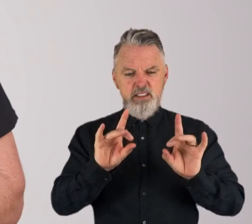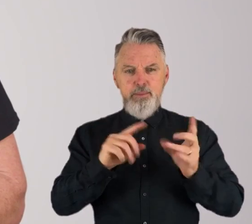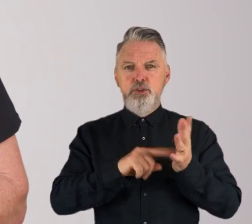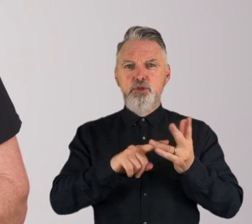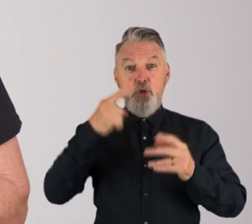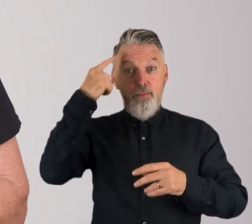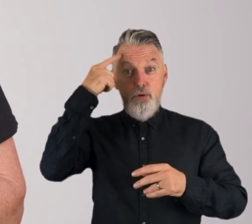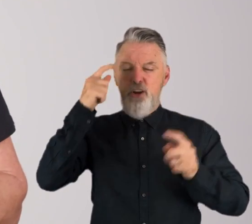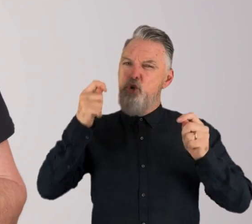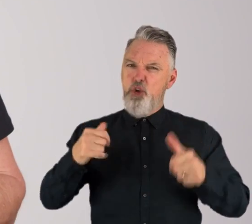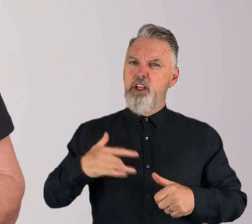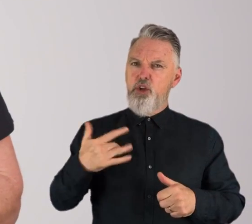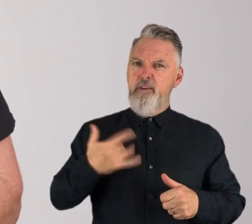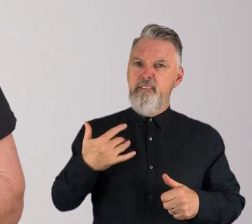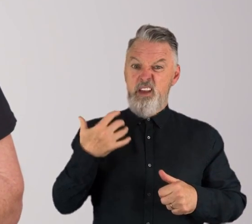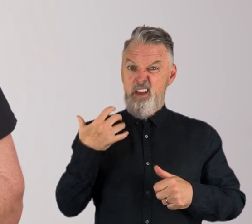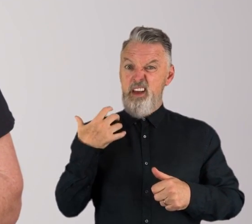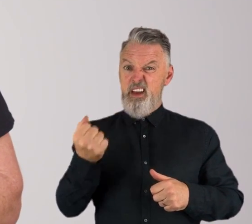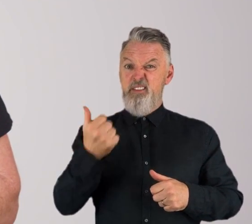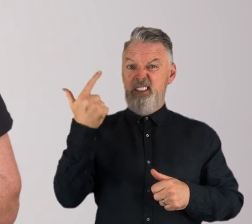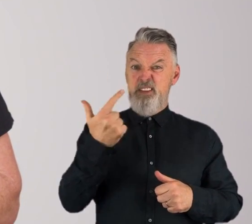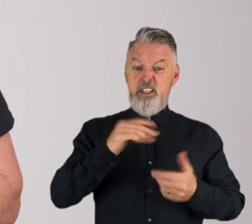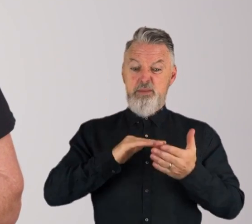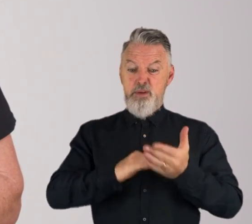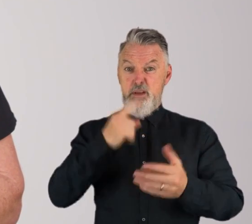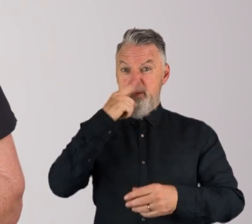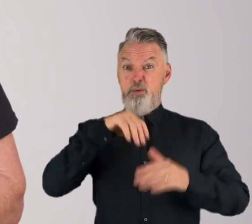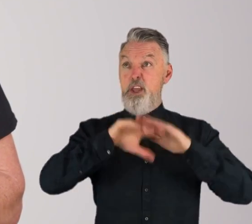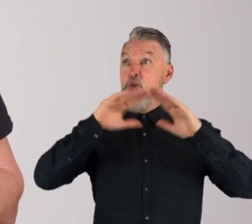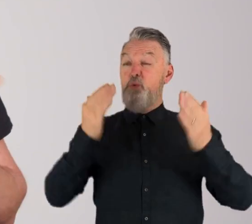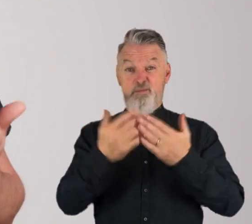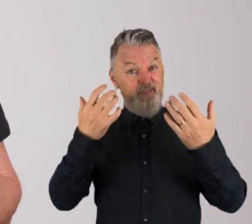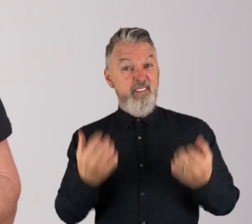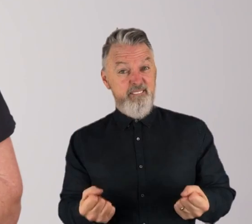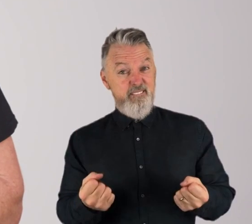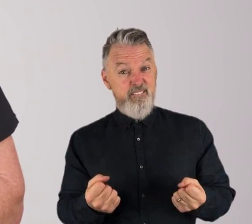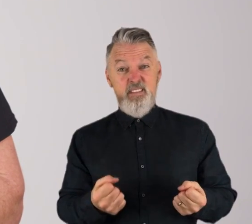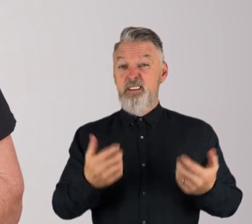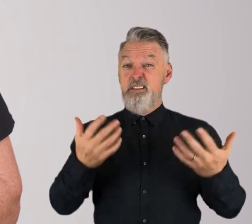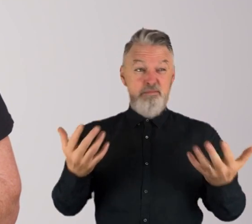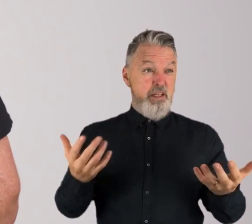in early life and affects over 17 million people worldwide. It affeccts everything from how a person moves,